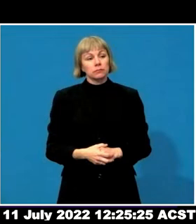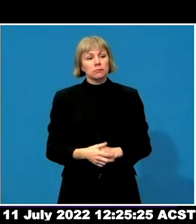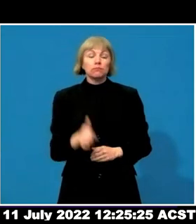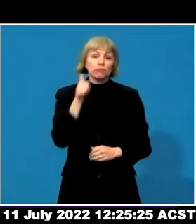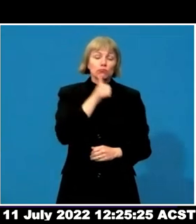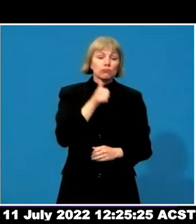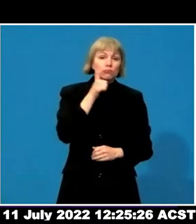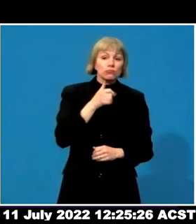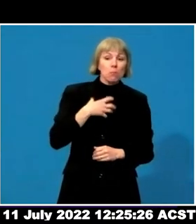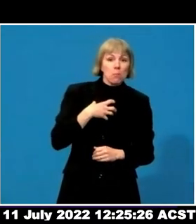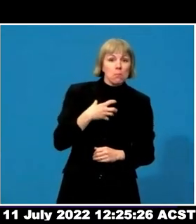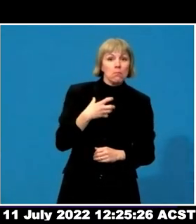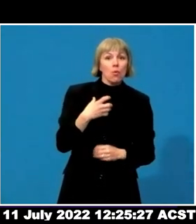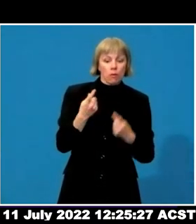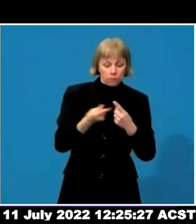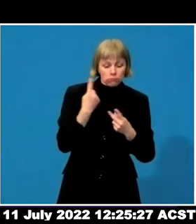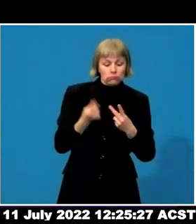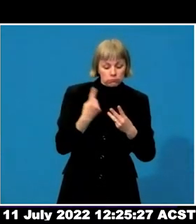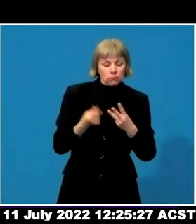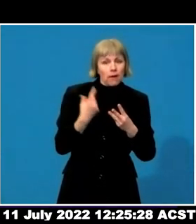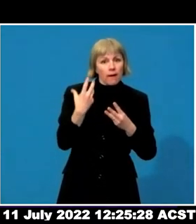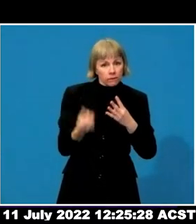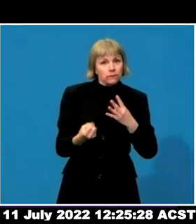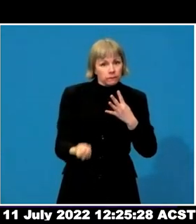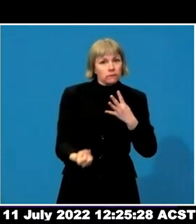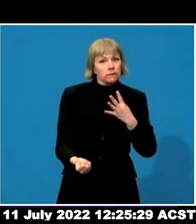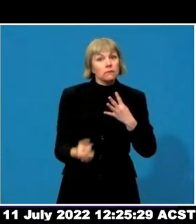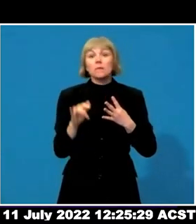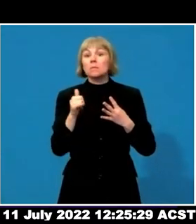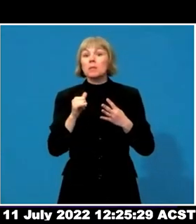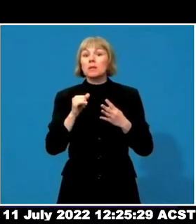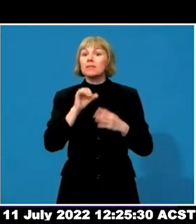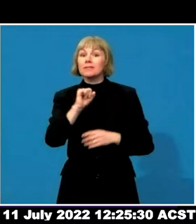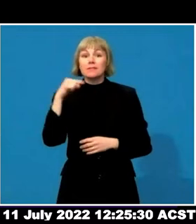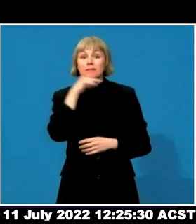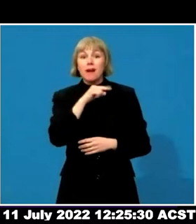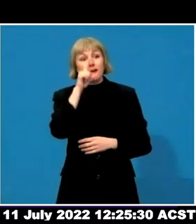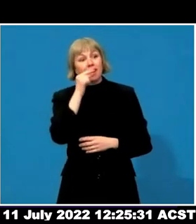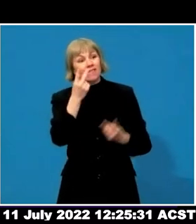that, then maybe Joziah might be able to come back home? Yeah. Yeah. Would that be good?